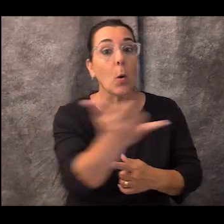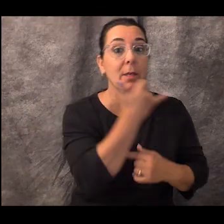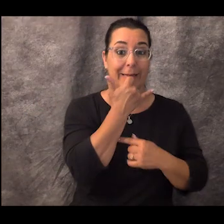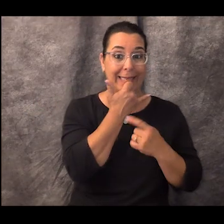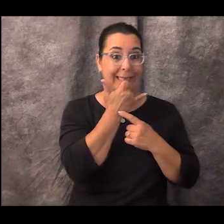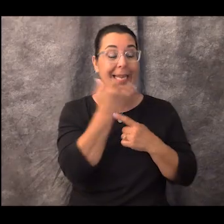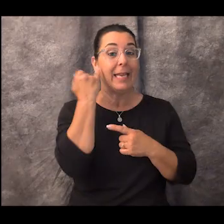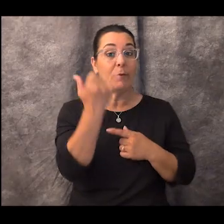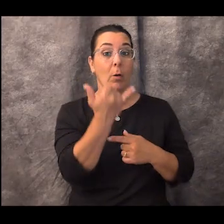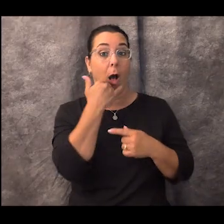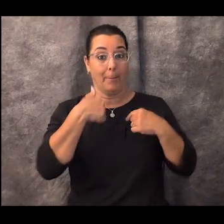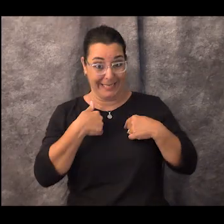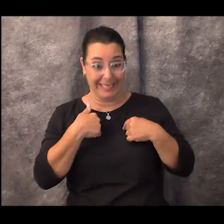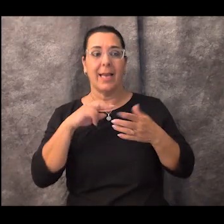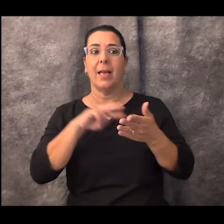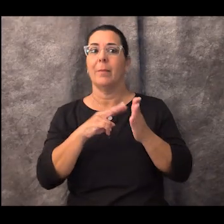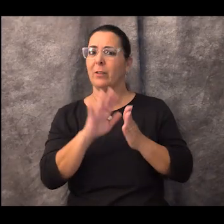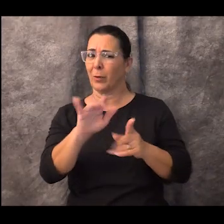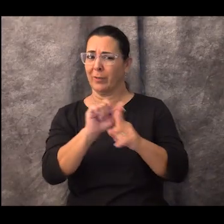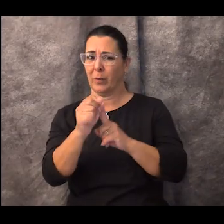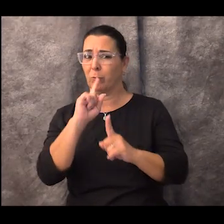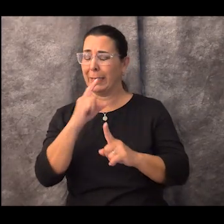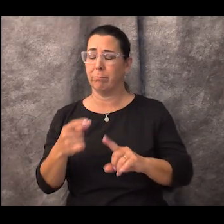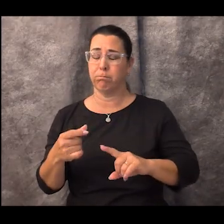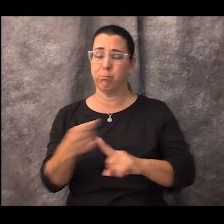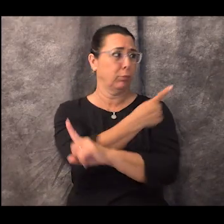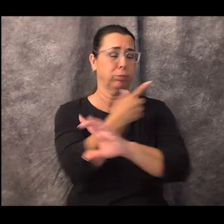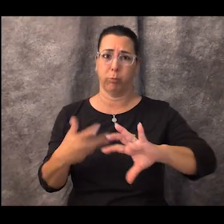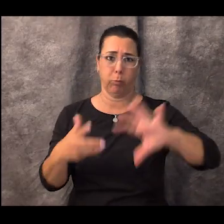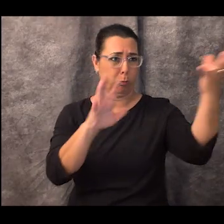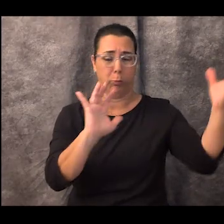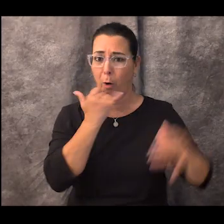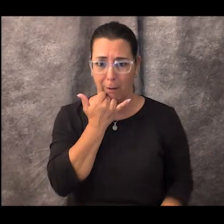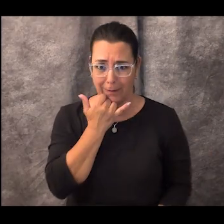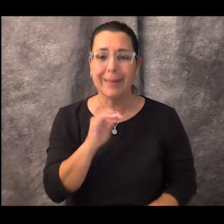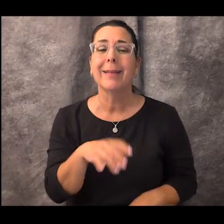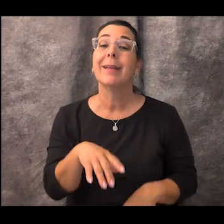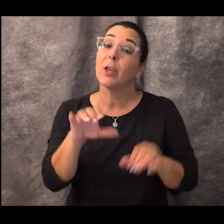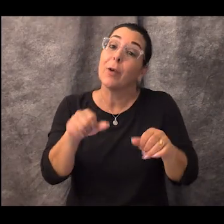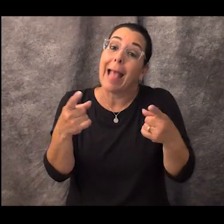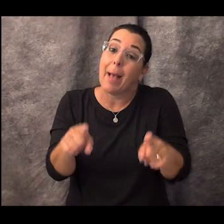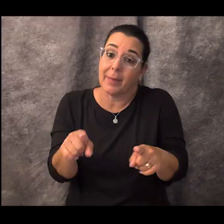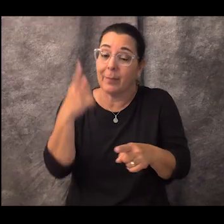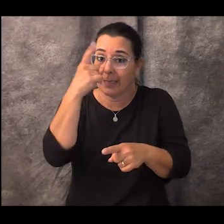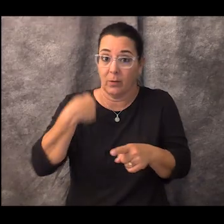That means things are going really, really wrong, right? [Michelle and Eric laugh] But it could happen because we run that hub to be there to support,